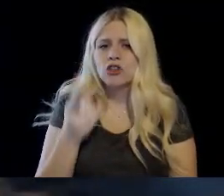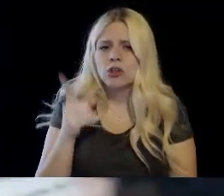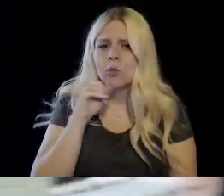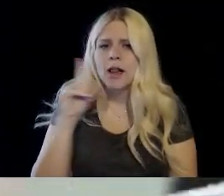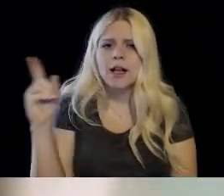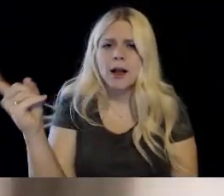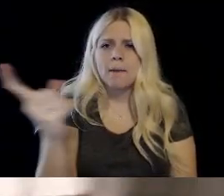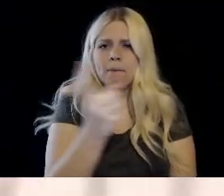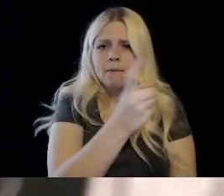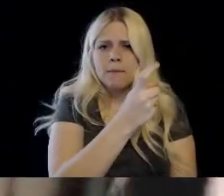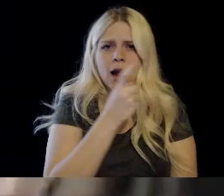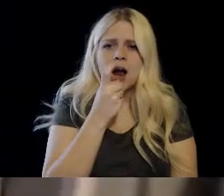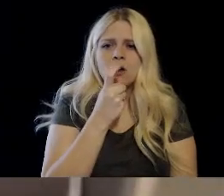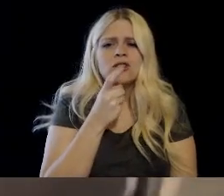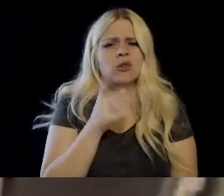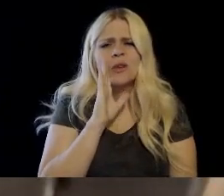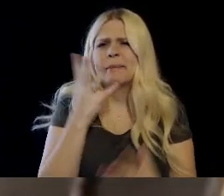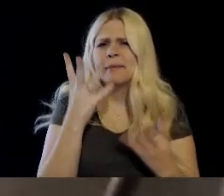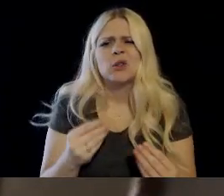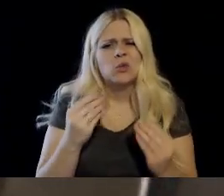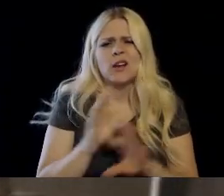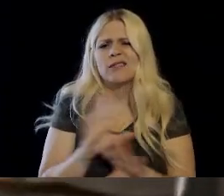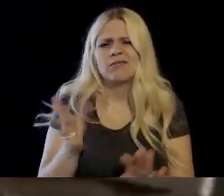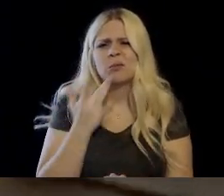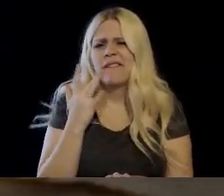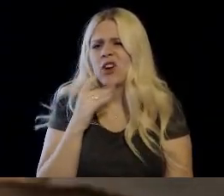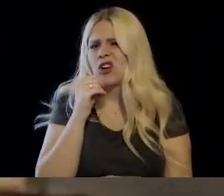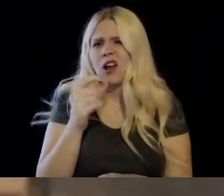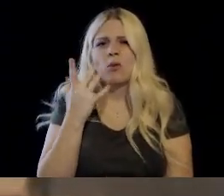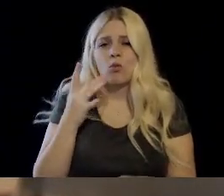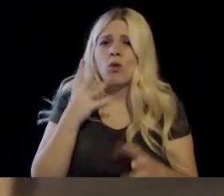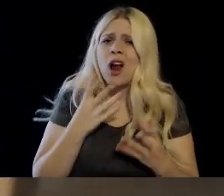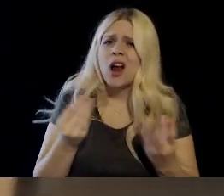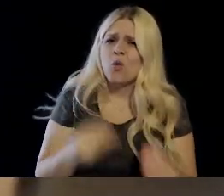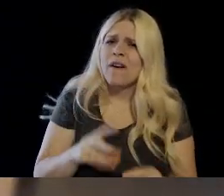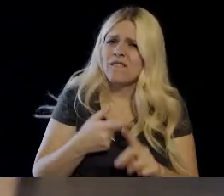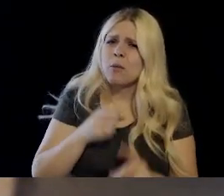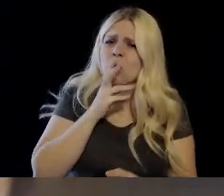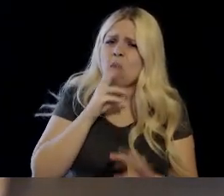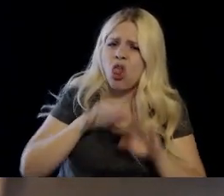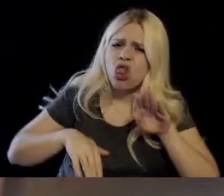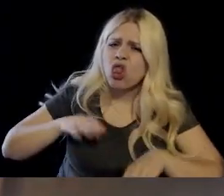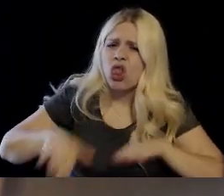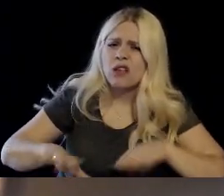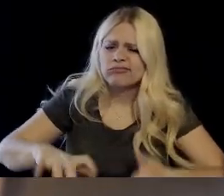Erica: She's going to be too wet. Of course. Joanne: We'll just get rid of the canvases and then they can go back out into the exhibit.